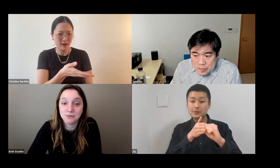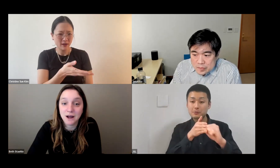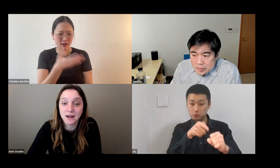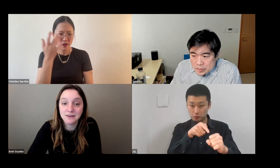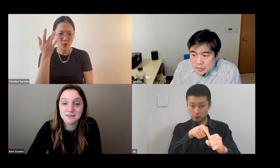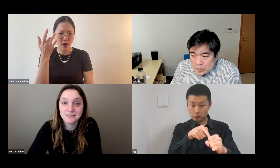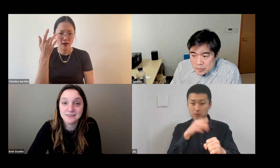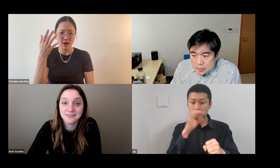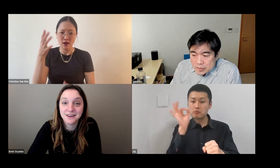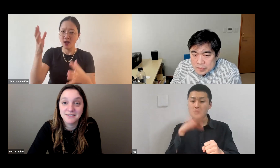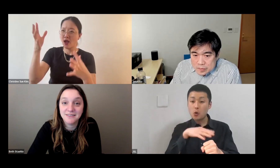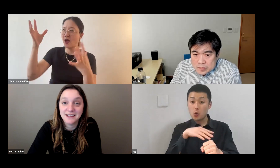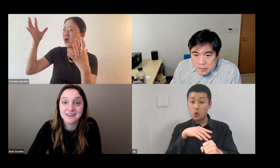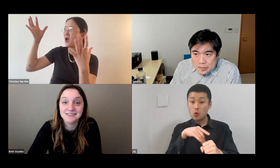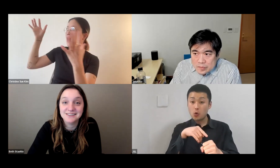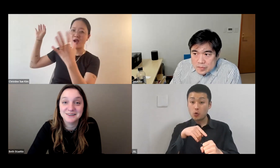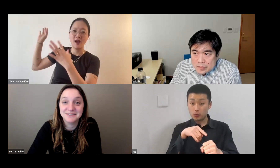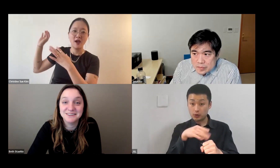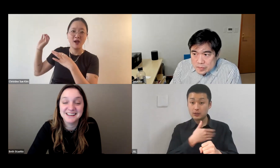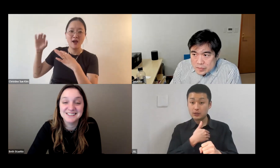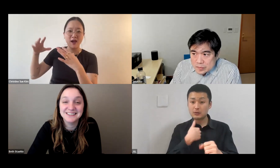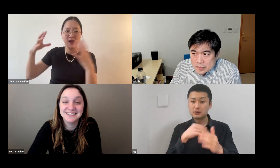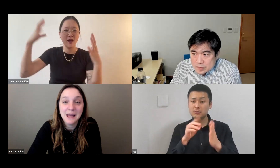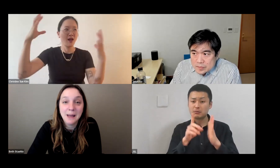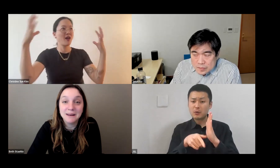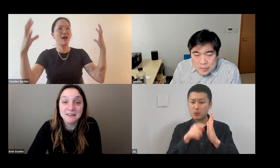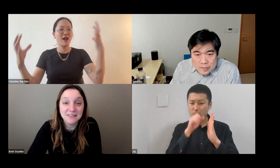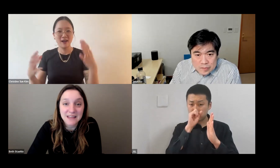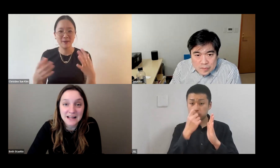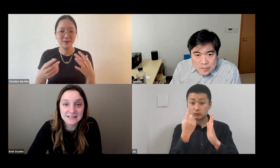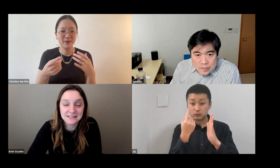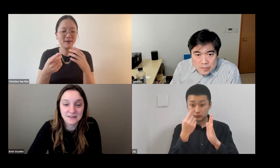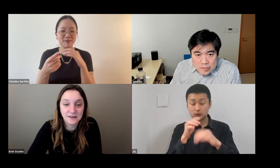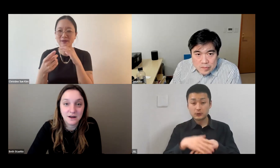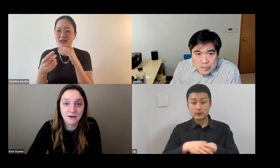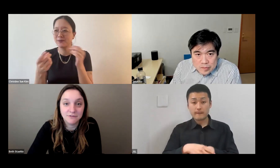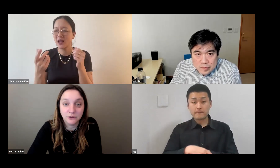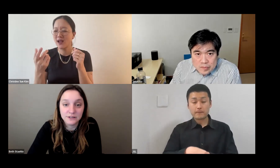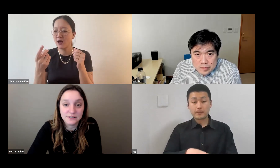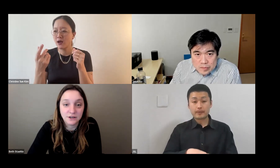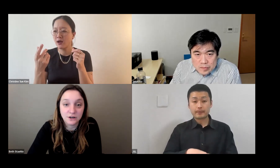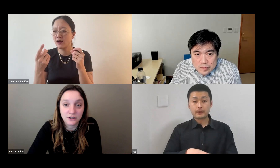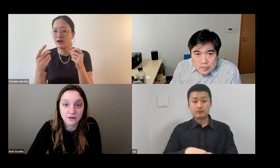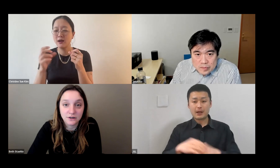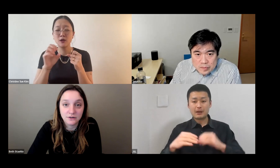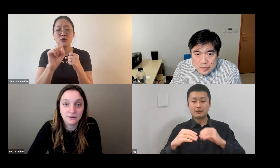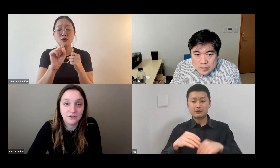rights of having access to communication. But even that's not fully secured.